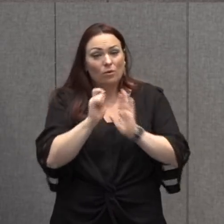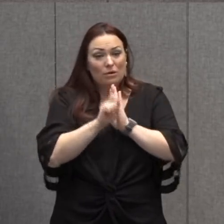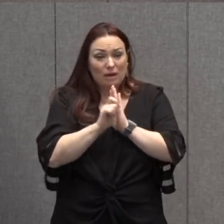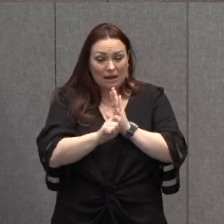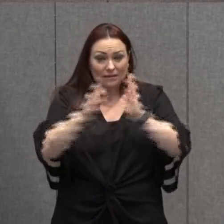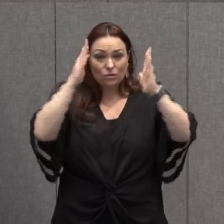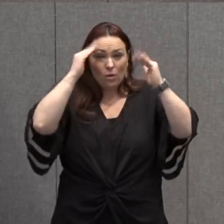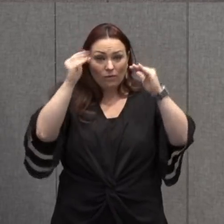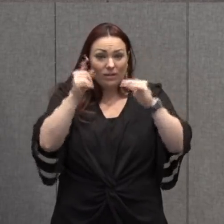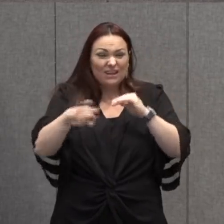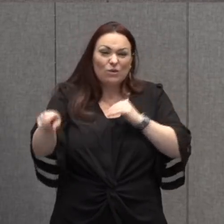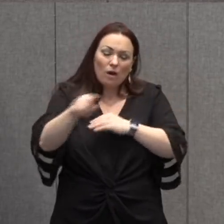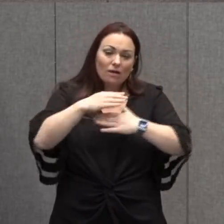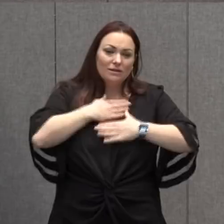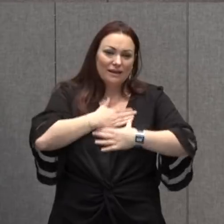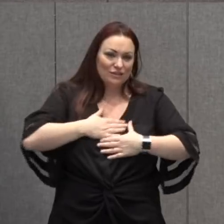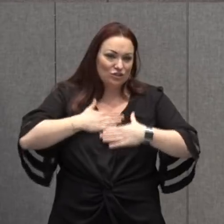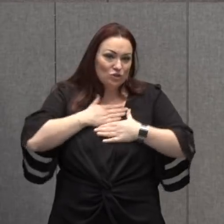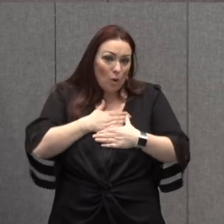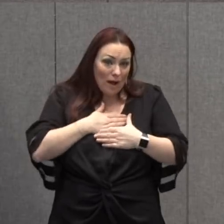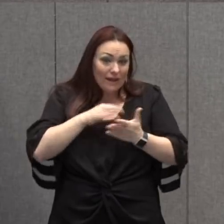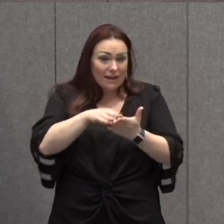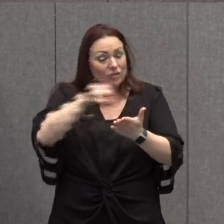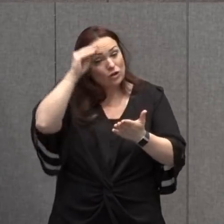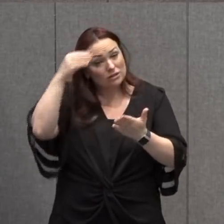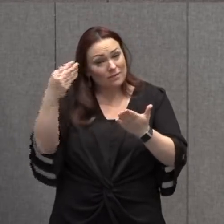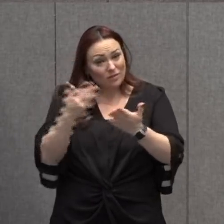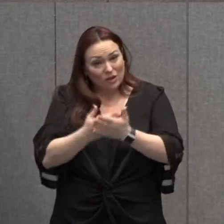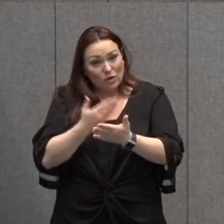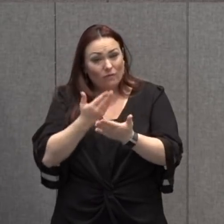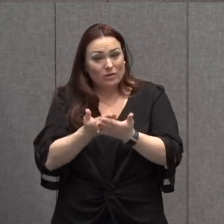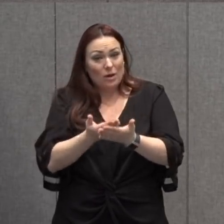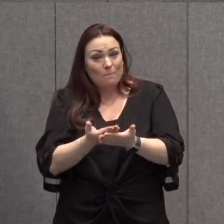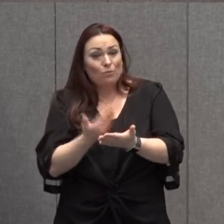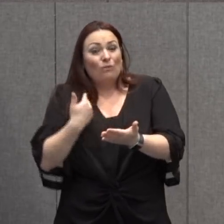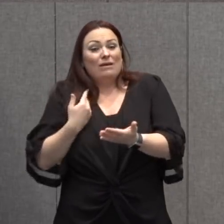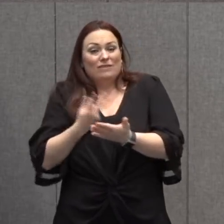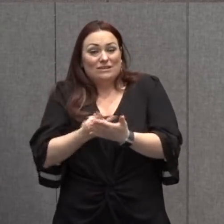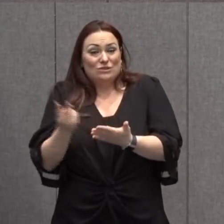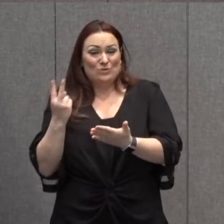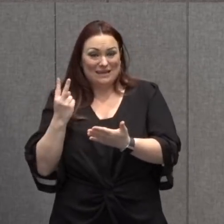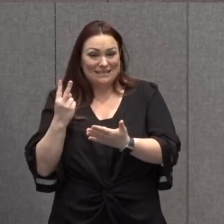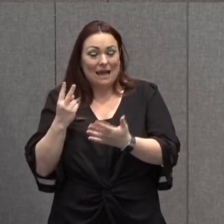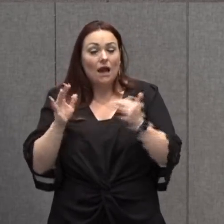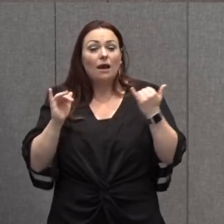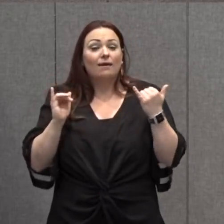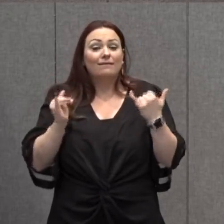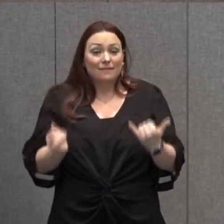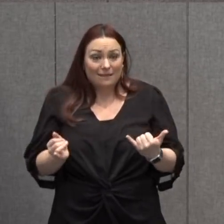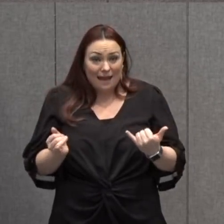and learned a few thing over the last two weeks. Now, we get to move on to the really fun part today,